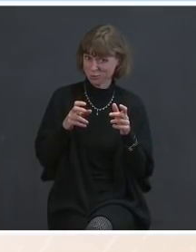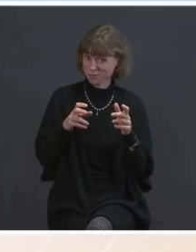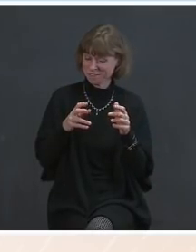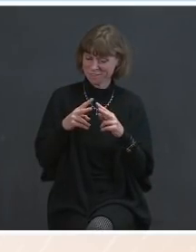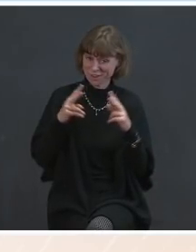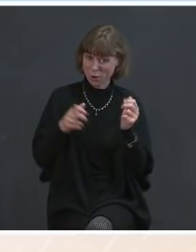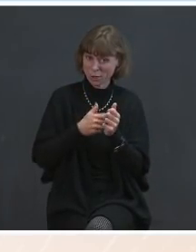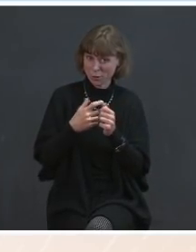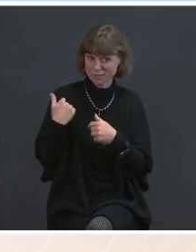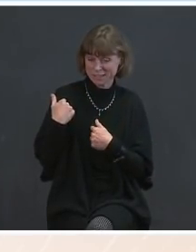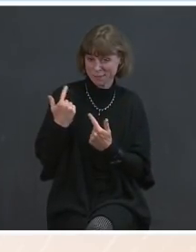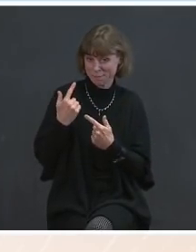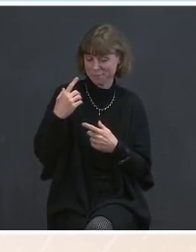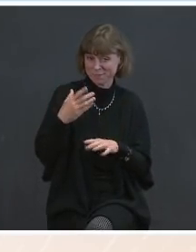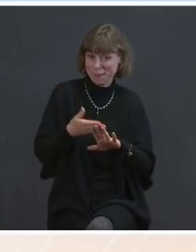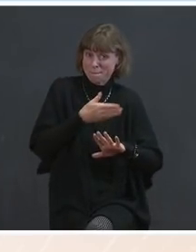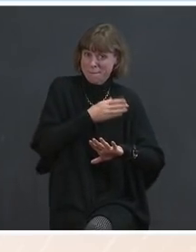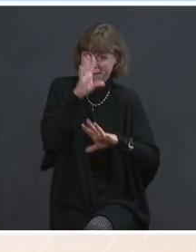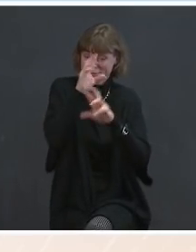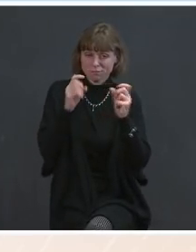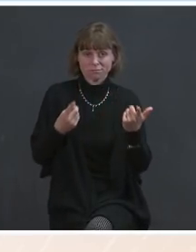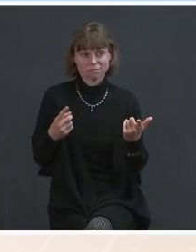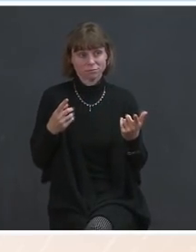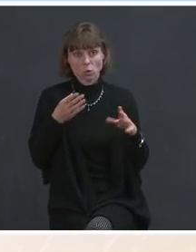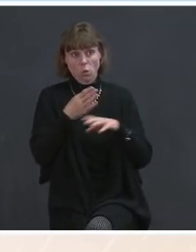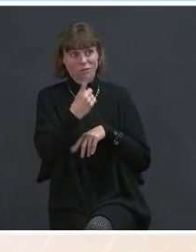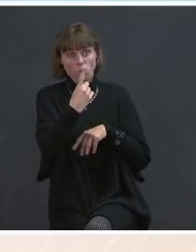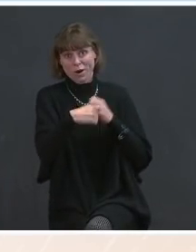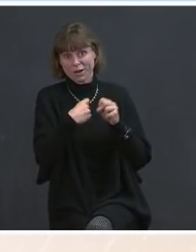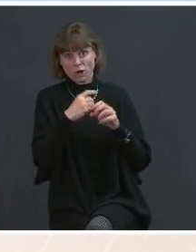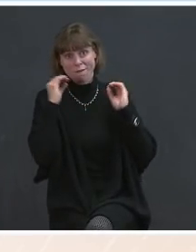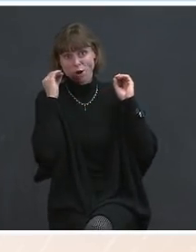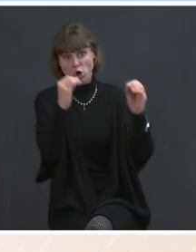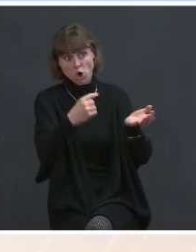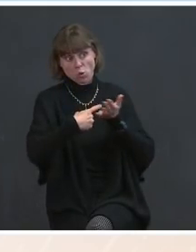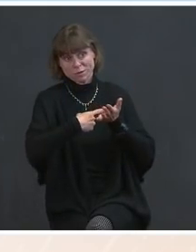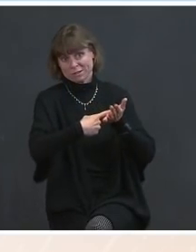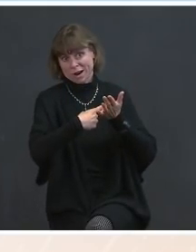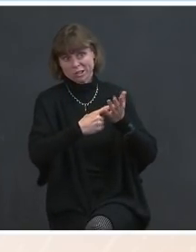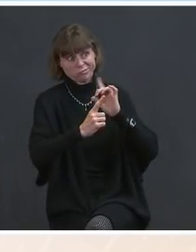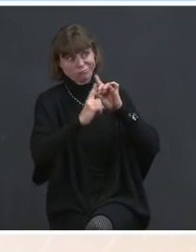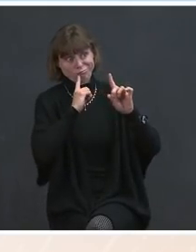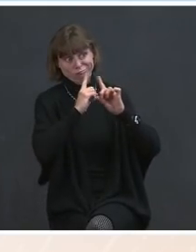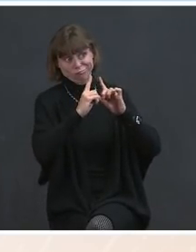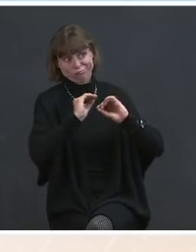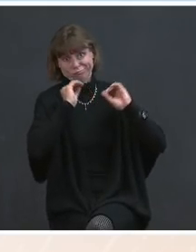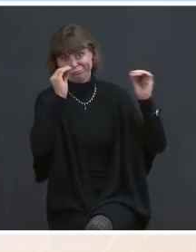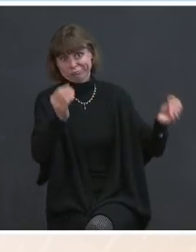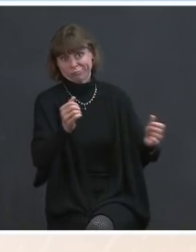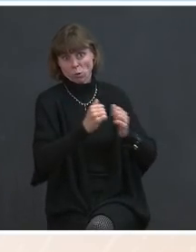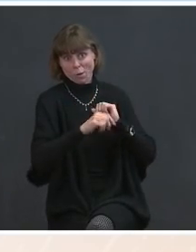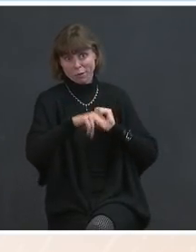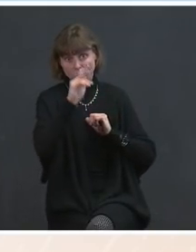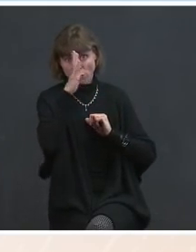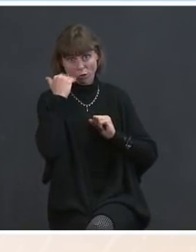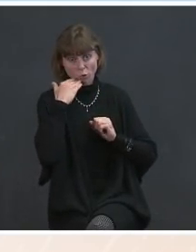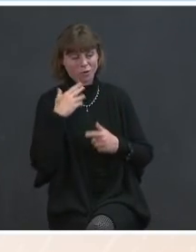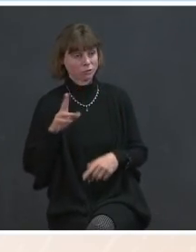this follows over a year without active dialogue with North Korea, despite multiple attempts by the U.S. to engage.